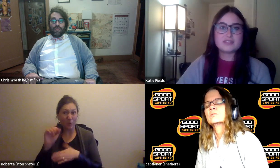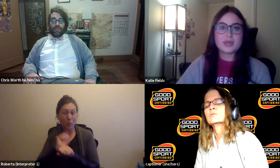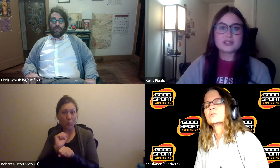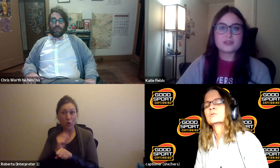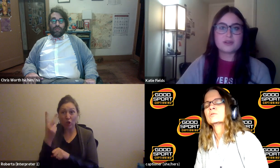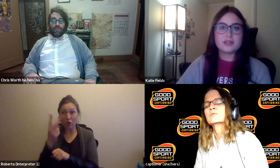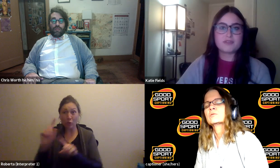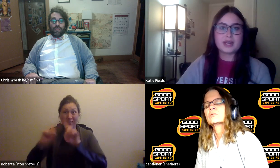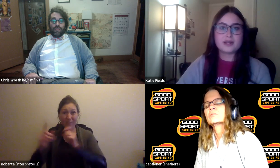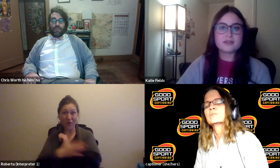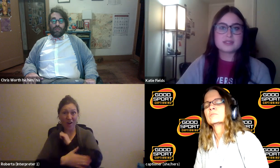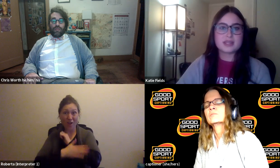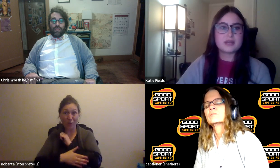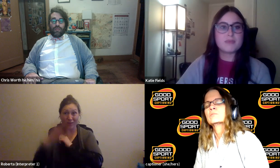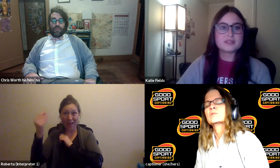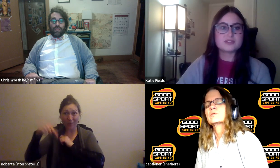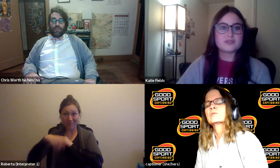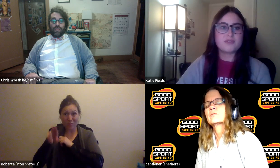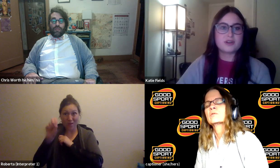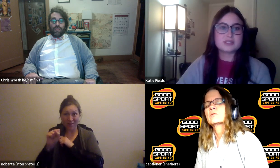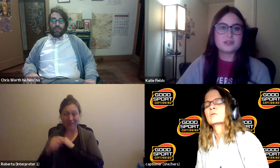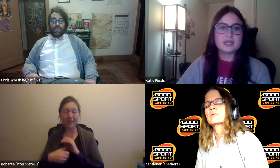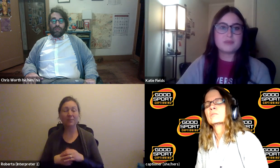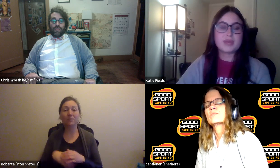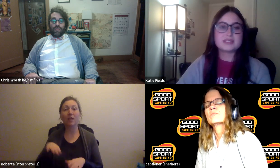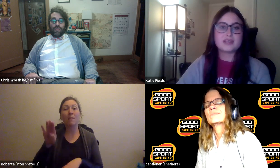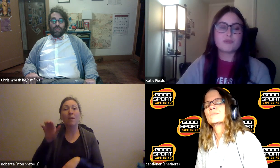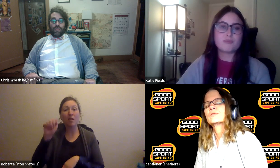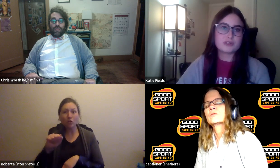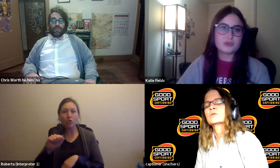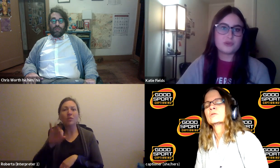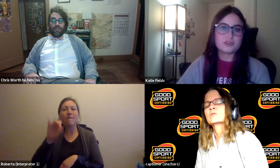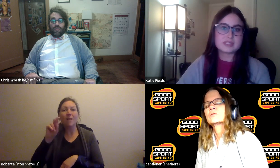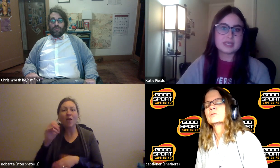a bachelor in fine arts and a master of arts degree in painting from Marshal University.